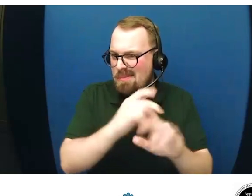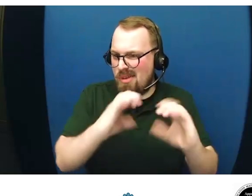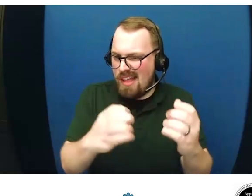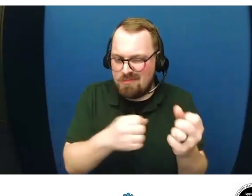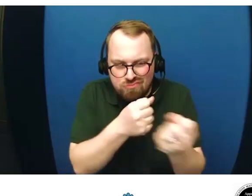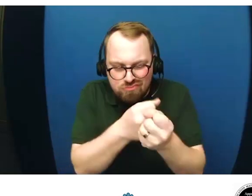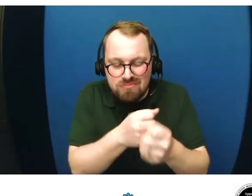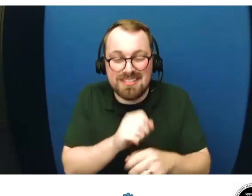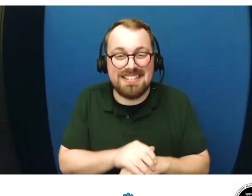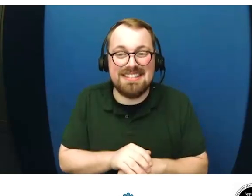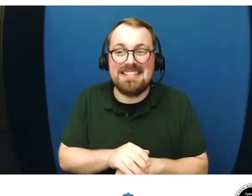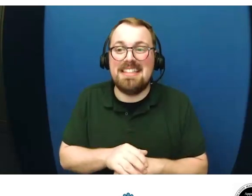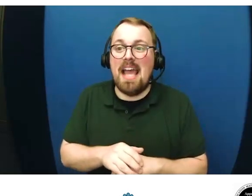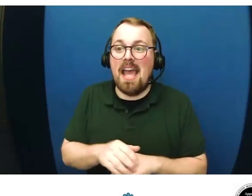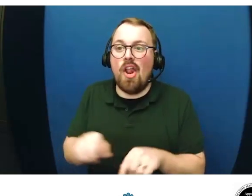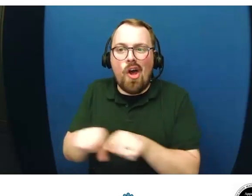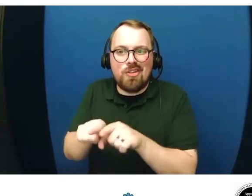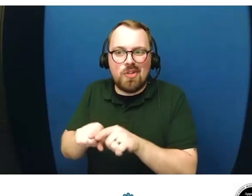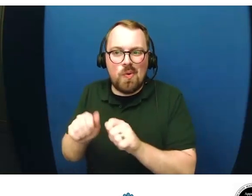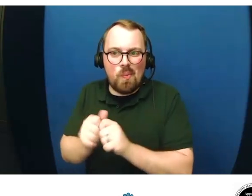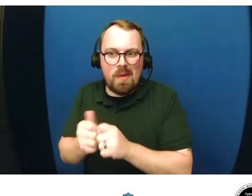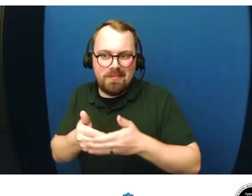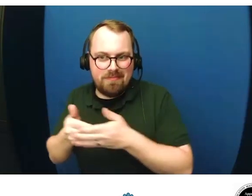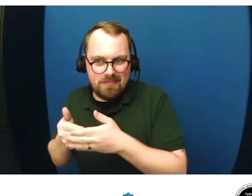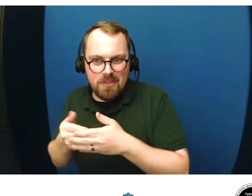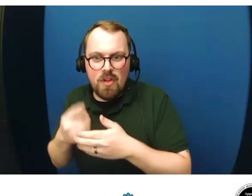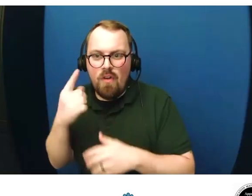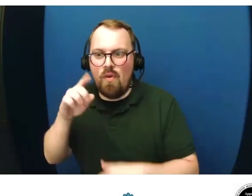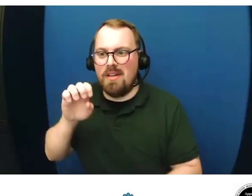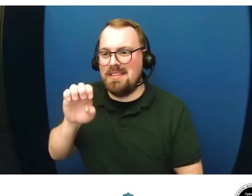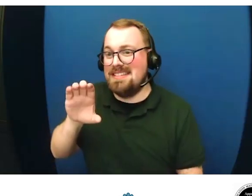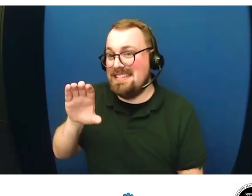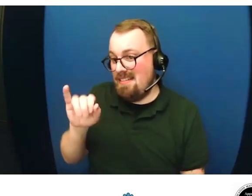And I did that for–and serving infants as well–for ECI [Early Childhood Intervention].